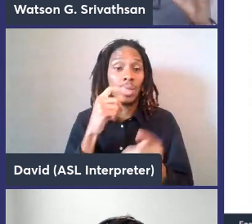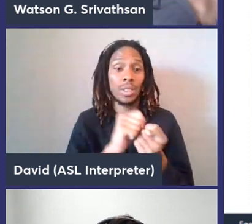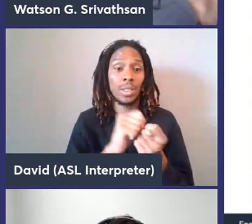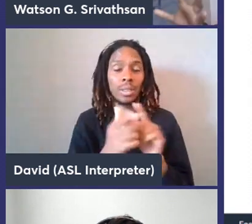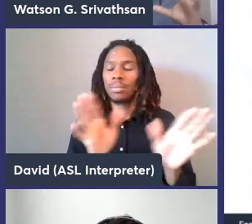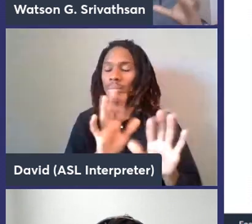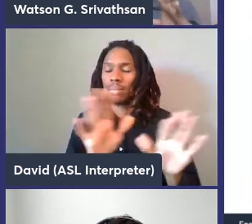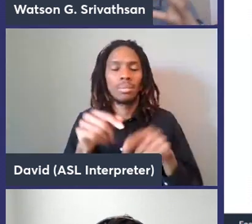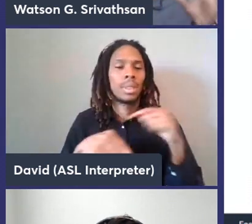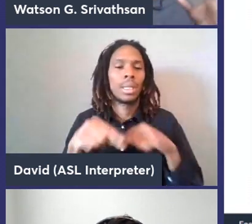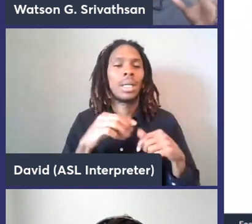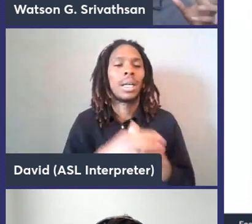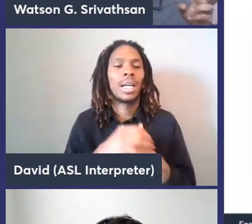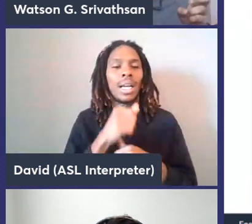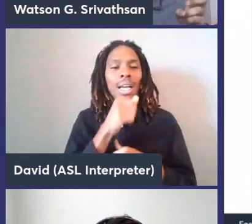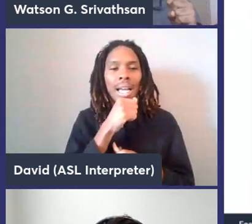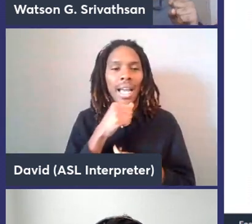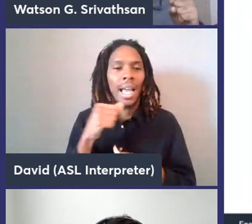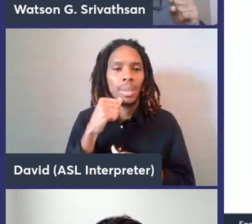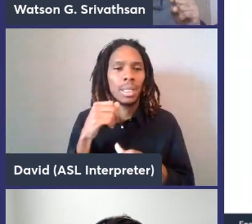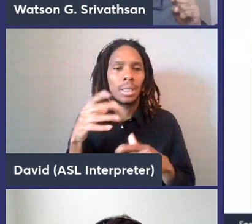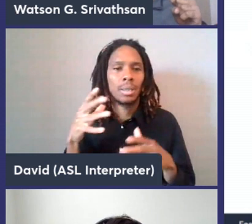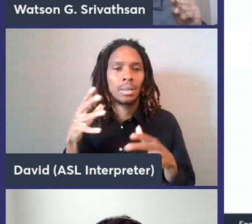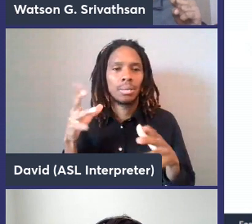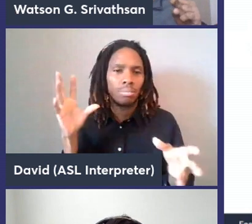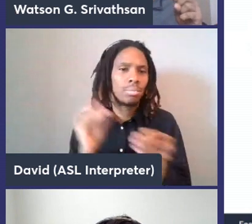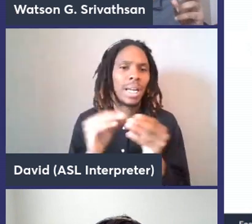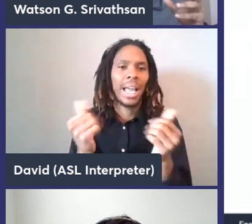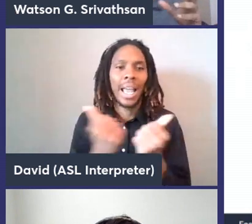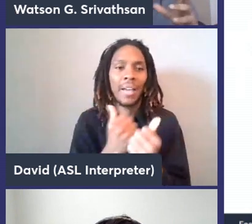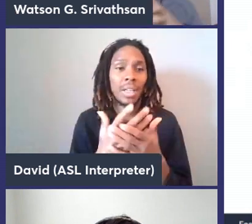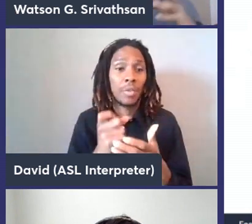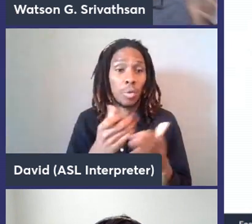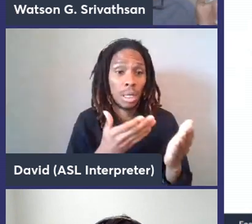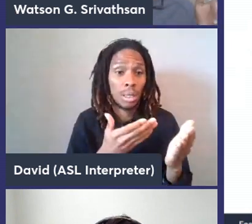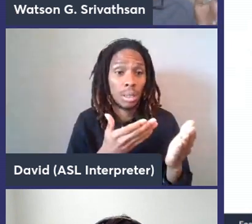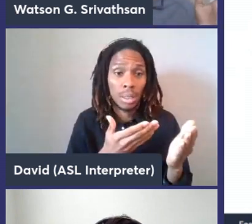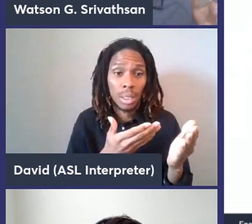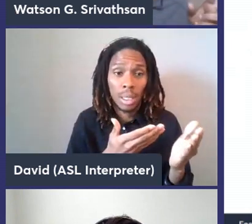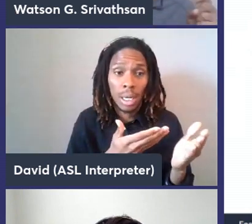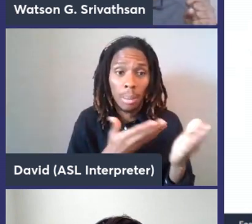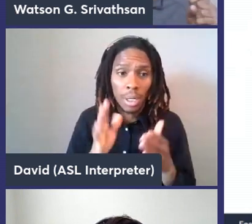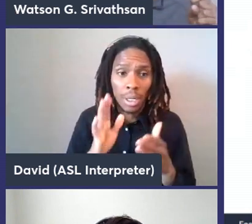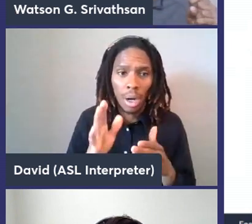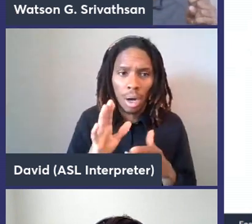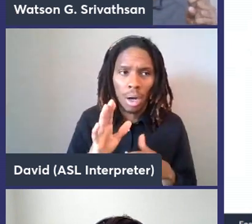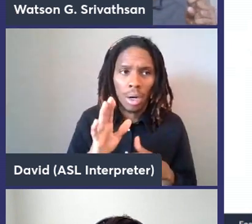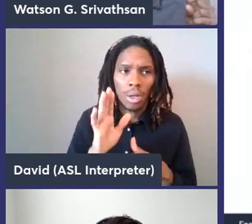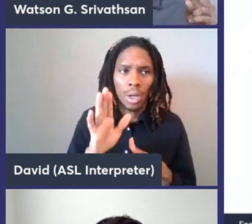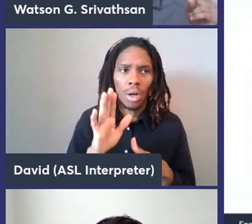I mean, Amazon Translate is already done, but if you wanna bring your keys, you can bring your own keys and put your own output,